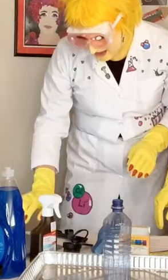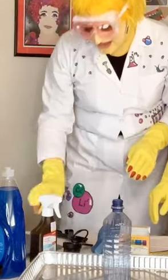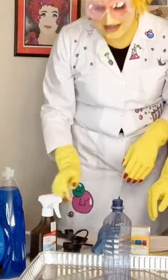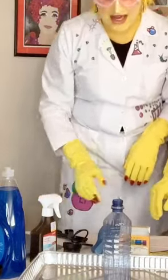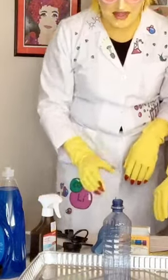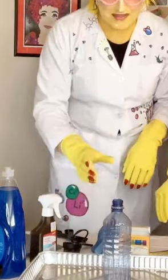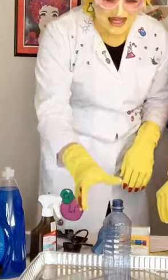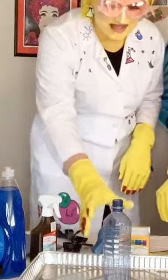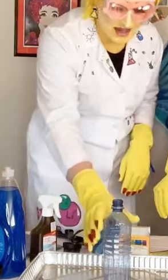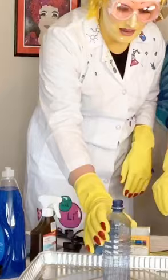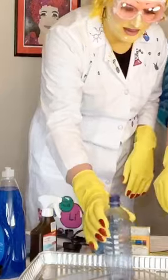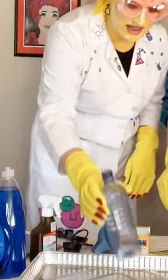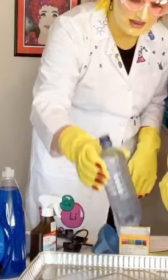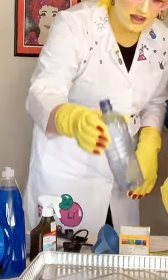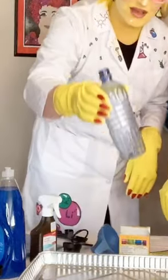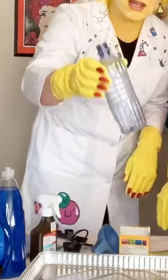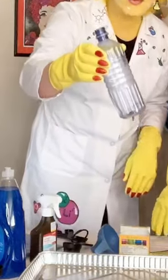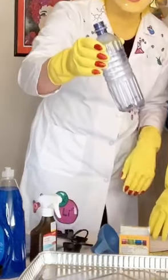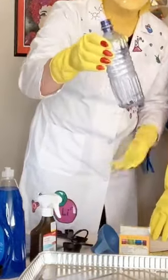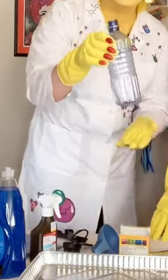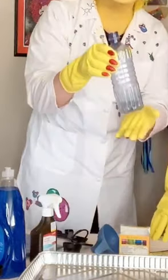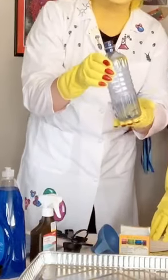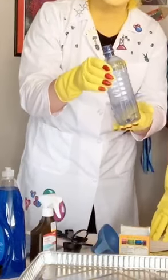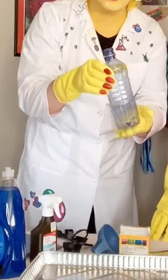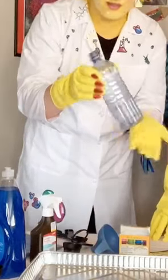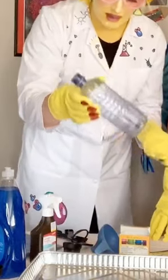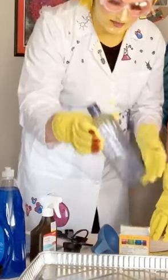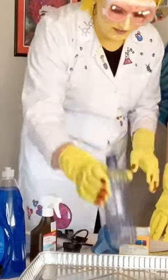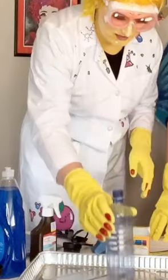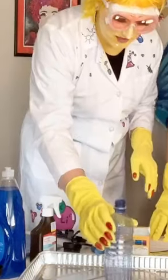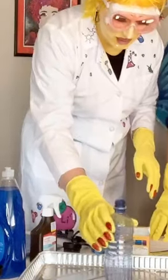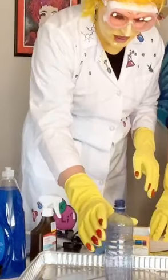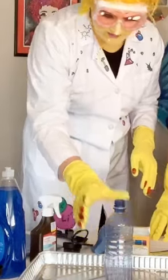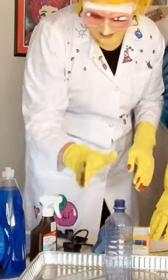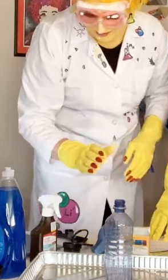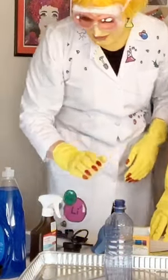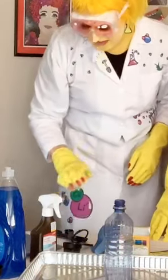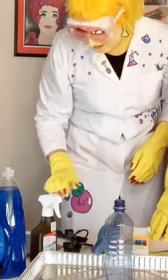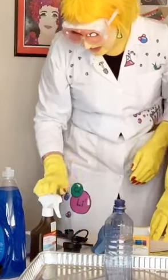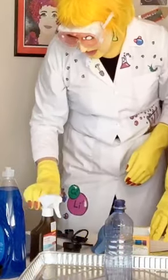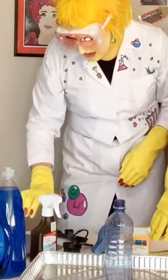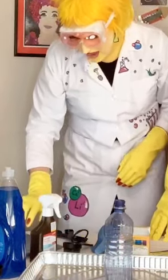is an empty plastic bottle. Here's our plastic bottle. This is just a water bottle. I'm sure you can find one of those. Um,